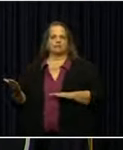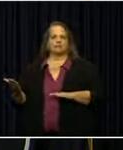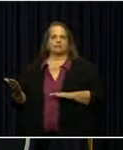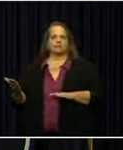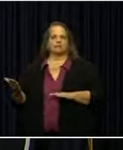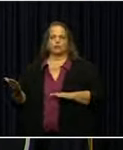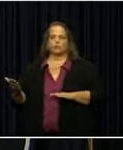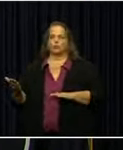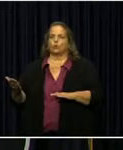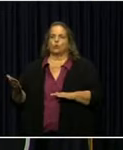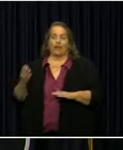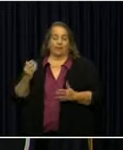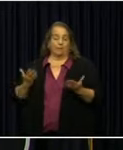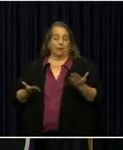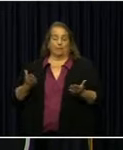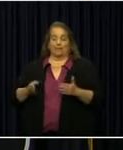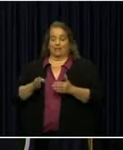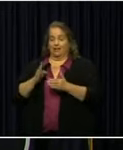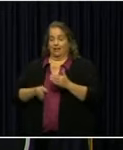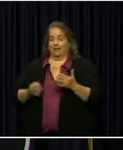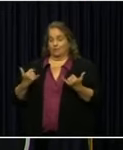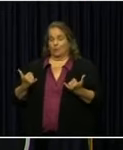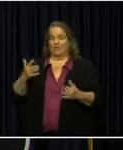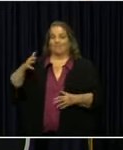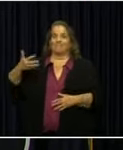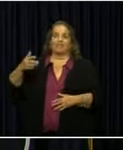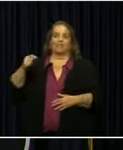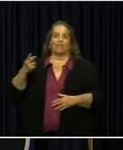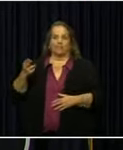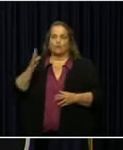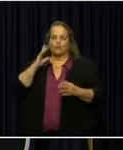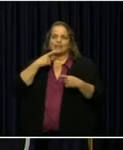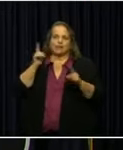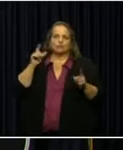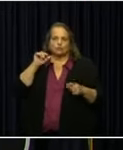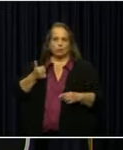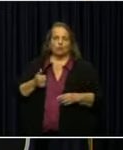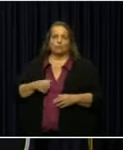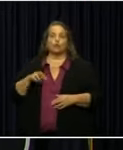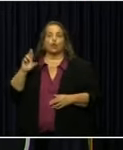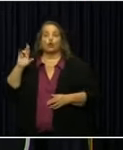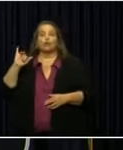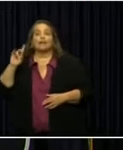PHIL. THE HOSPITALS ARE NEARLY READY BASED ON WHAT YOU SAID.